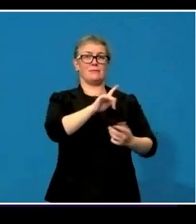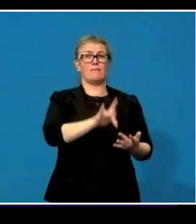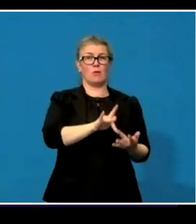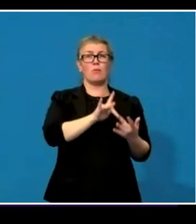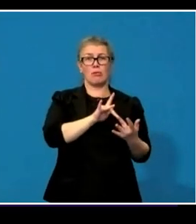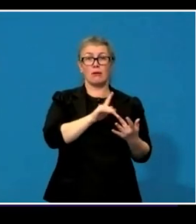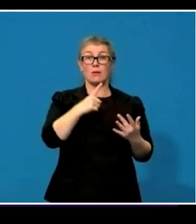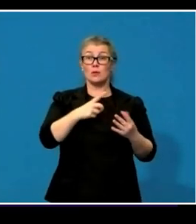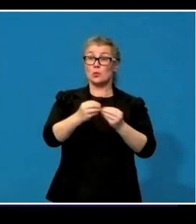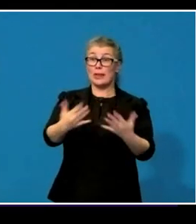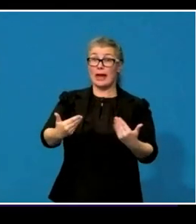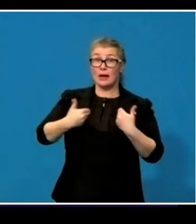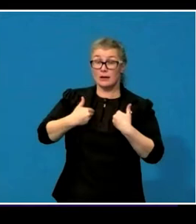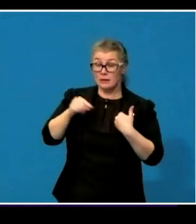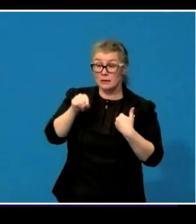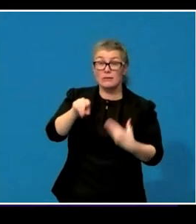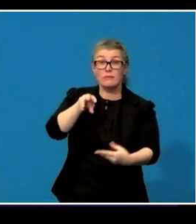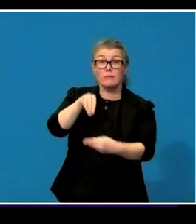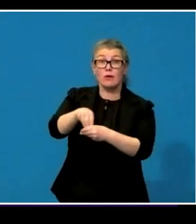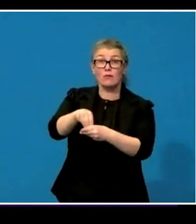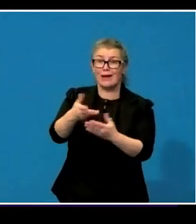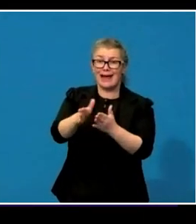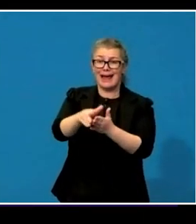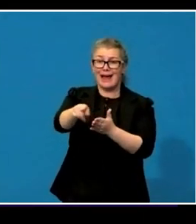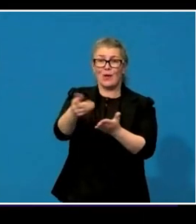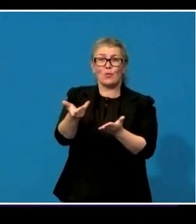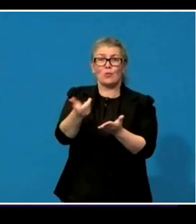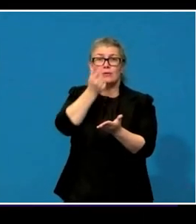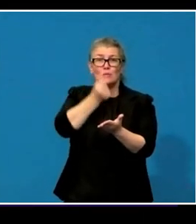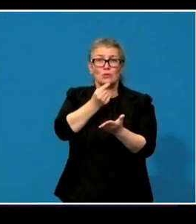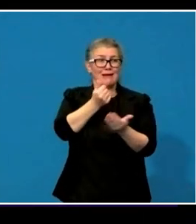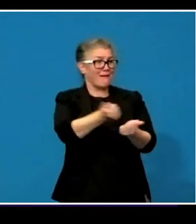how would he be funded to - to live a life? And to live the life that he wants to lead?